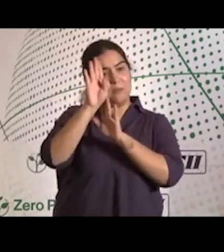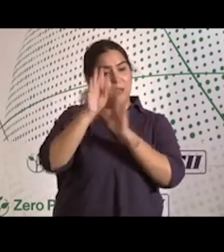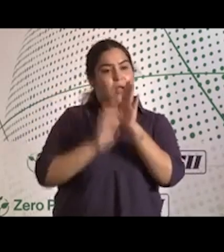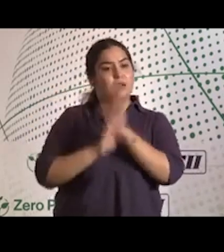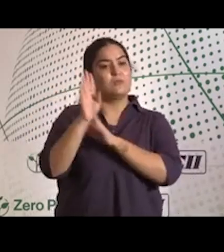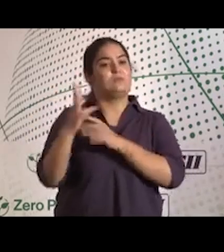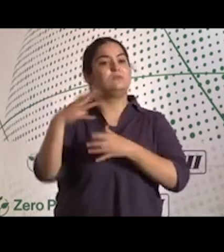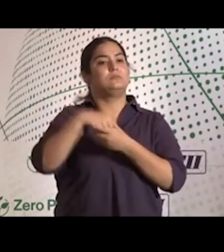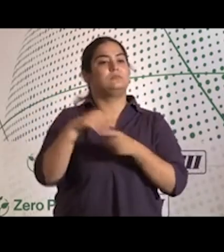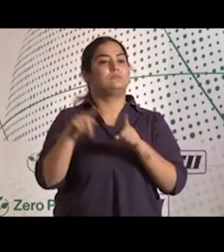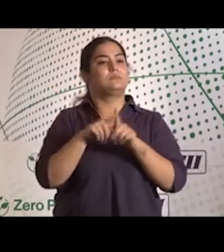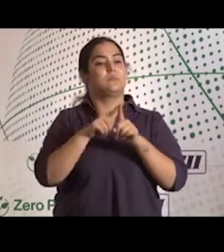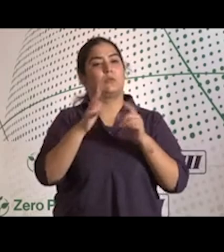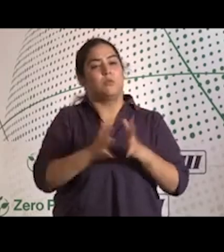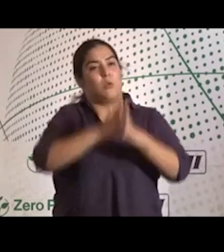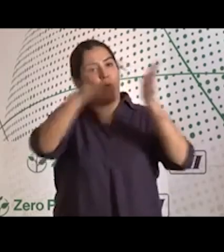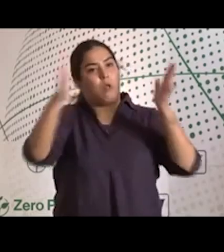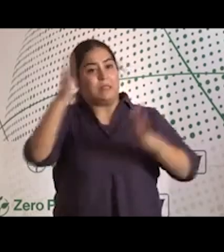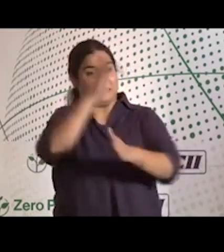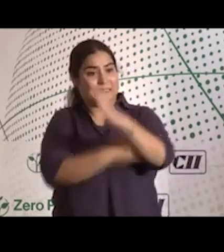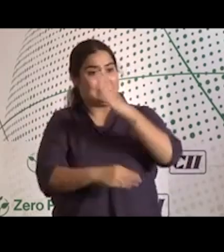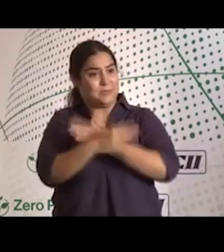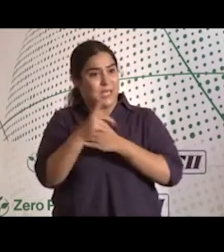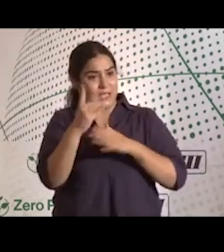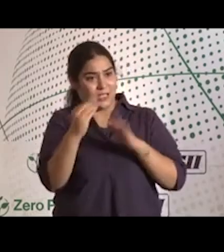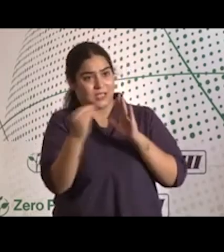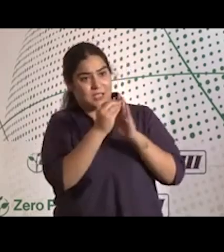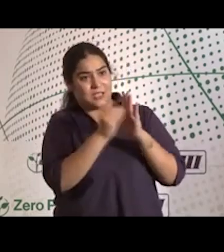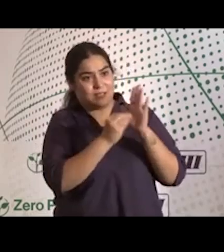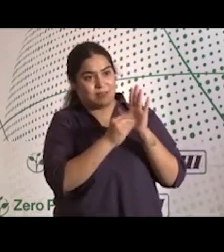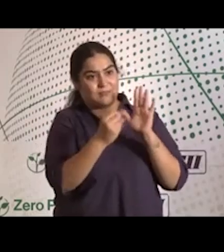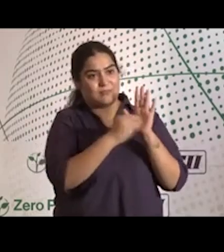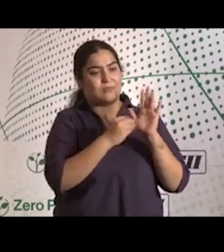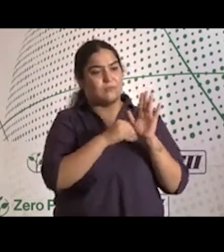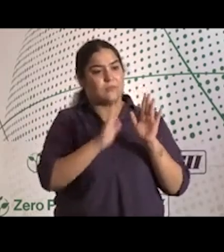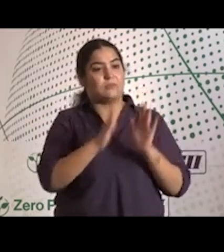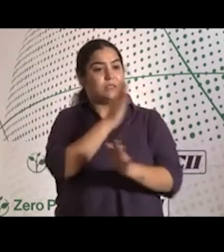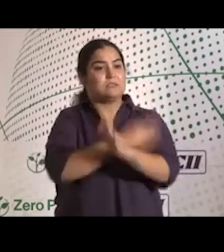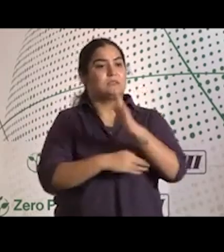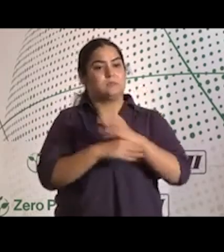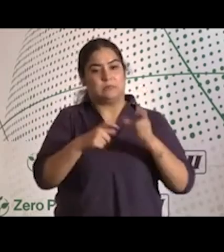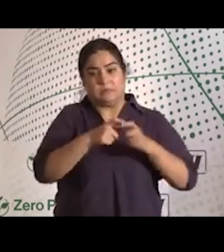when all forms of disability would be on the